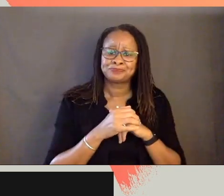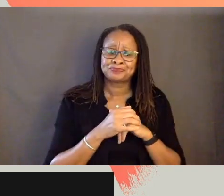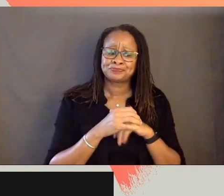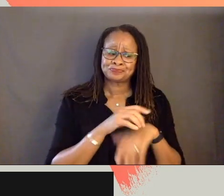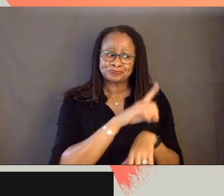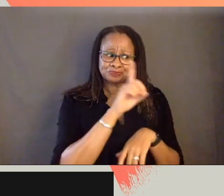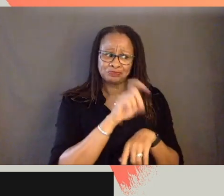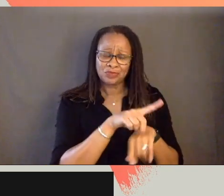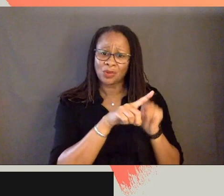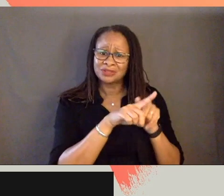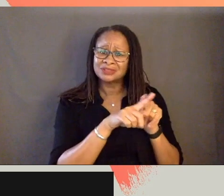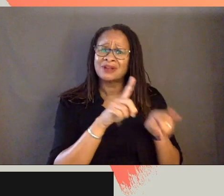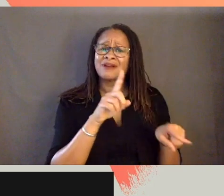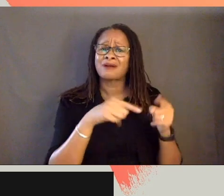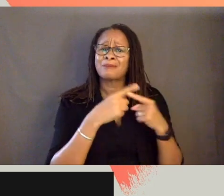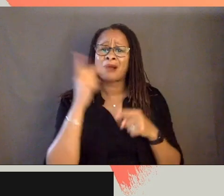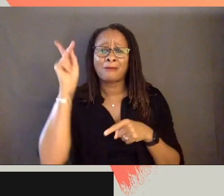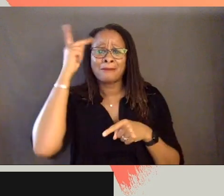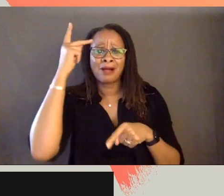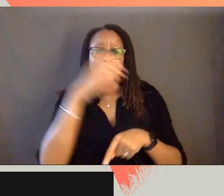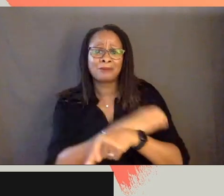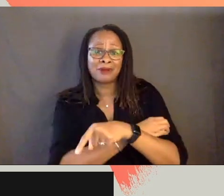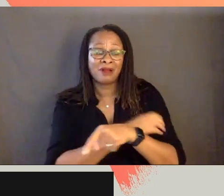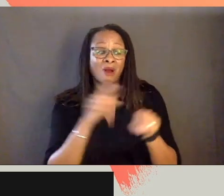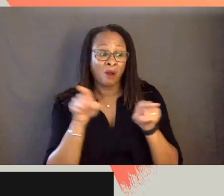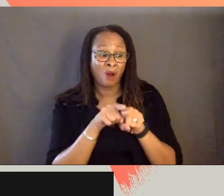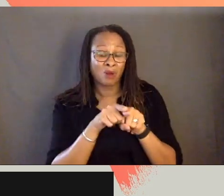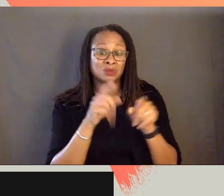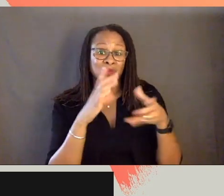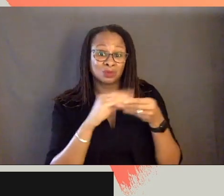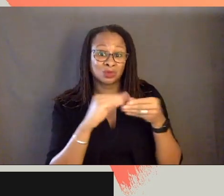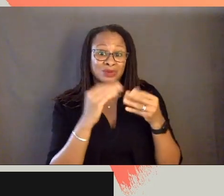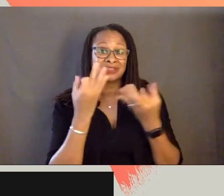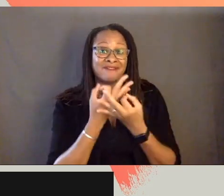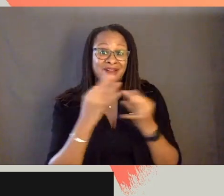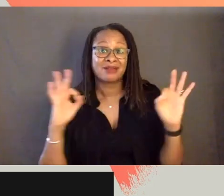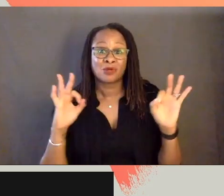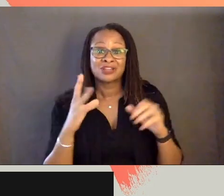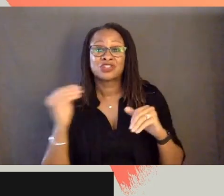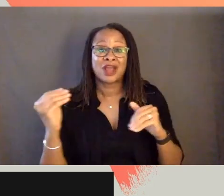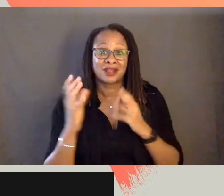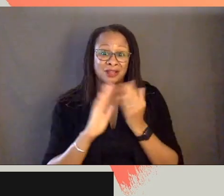of politics and power have also been stories of liberation and of community and whether they can be stories